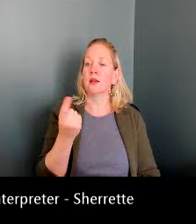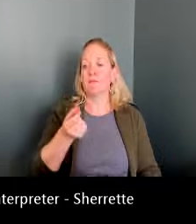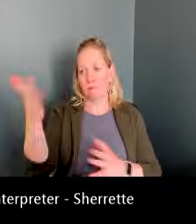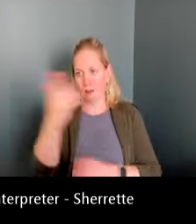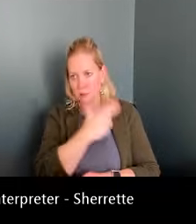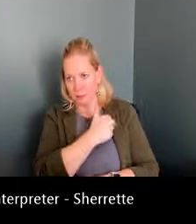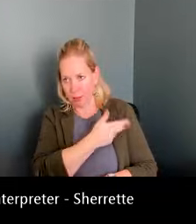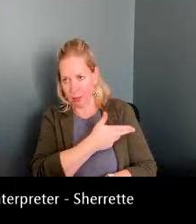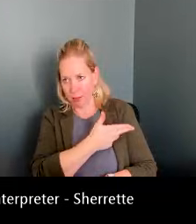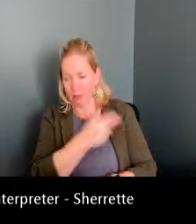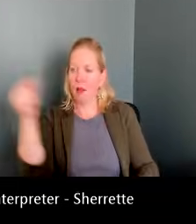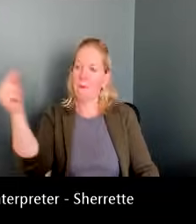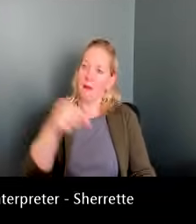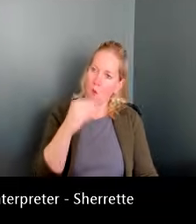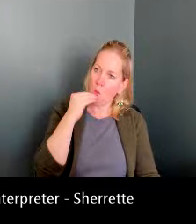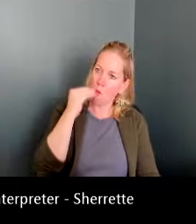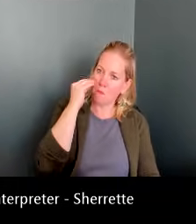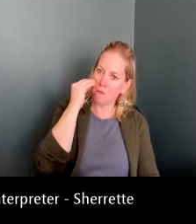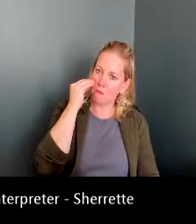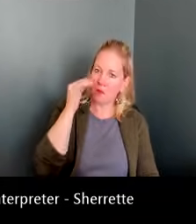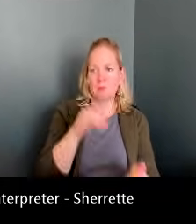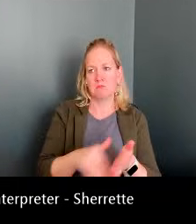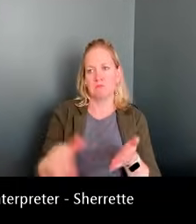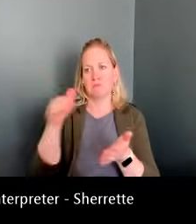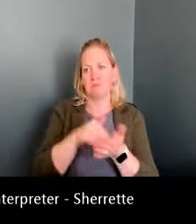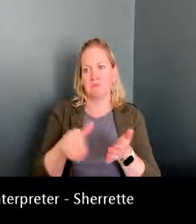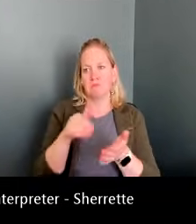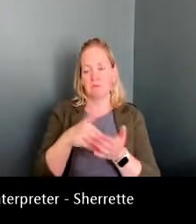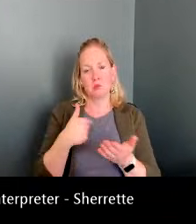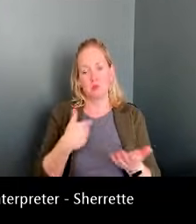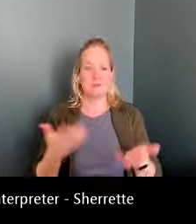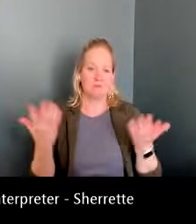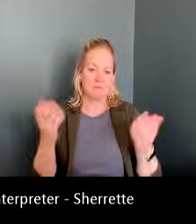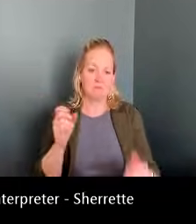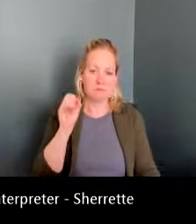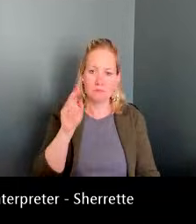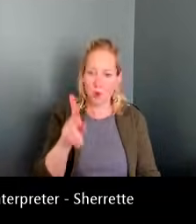I see him come back home. And I just thought, you know, they were just sick.